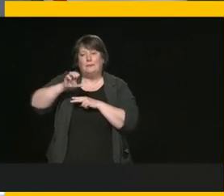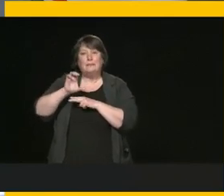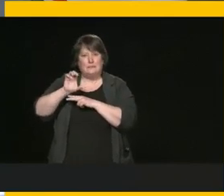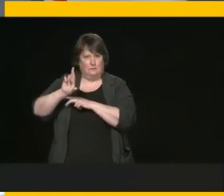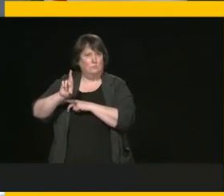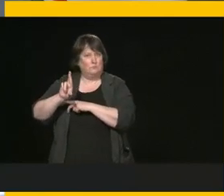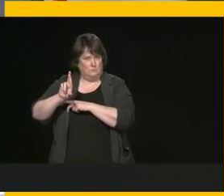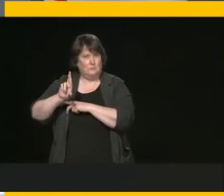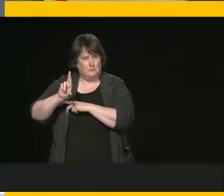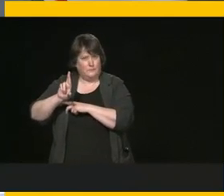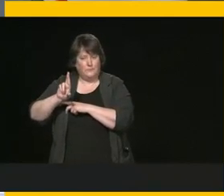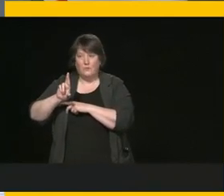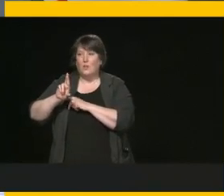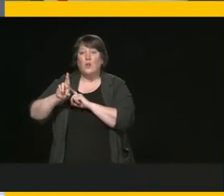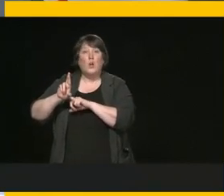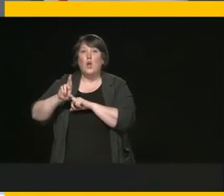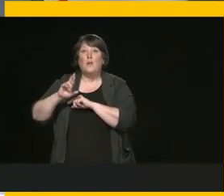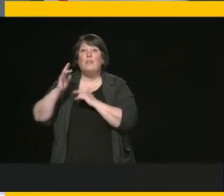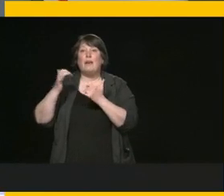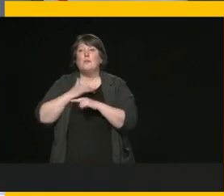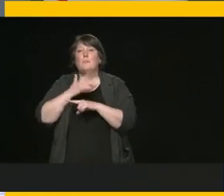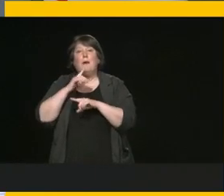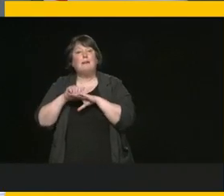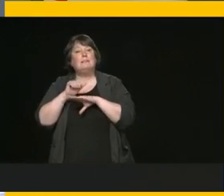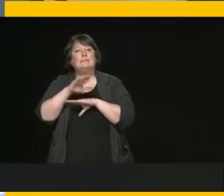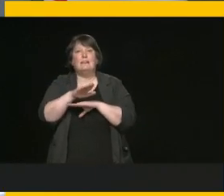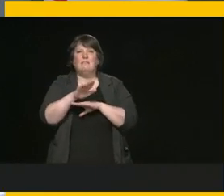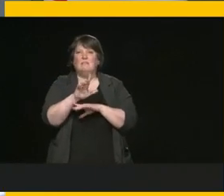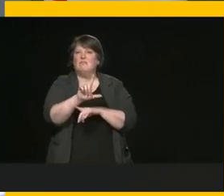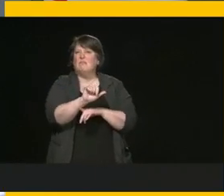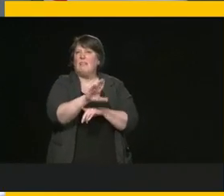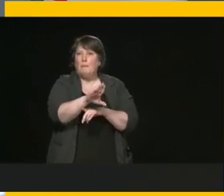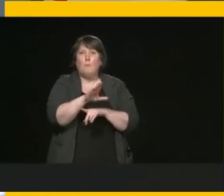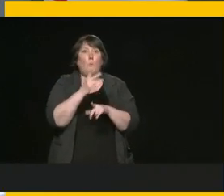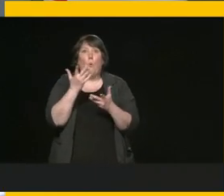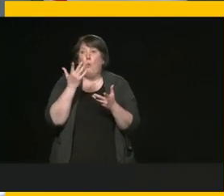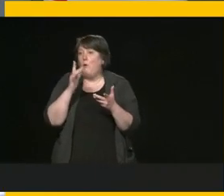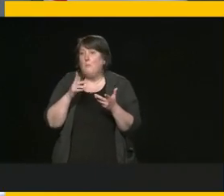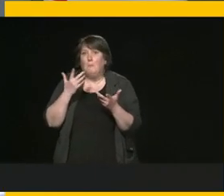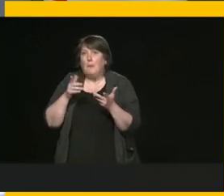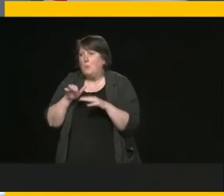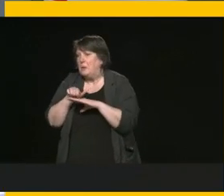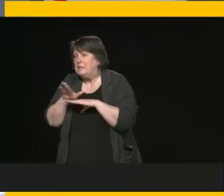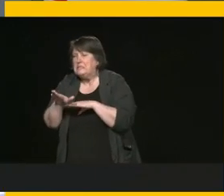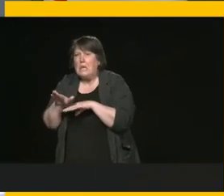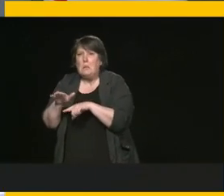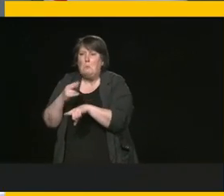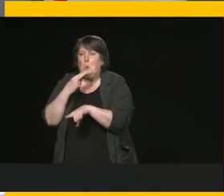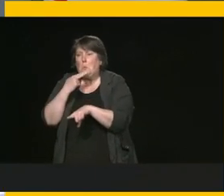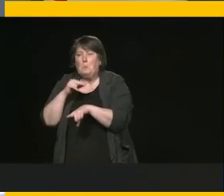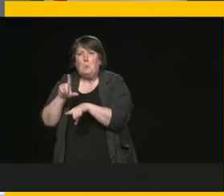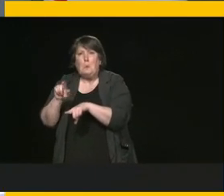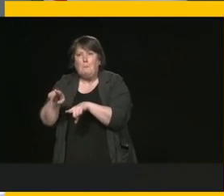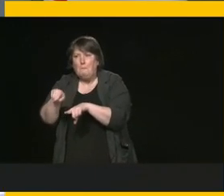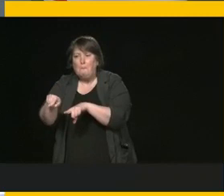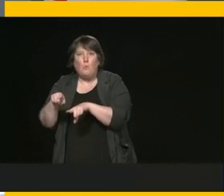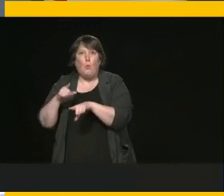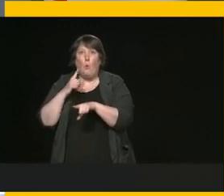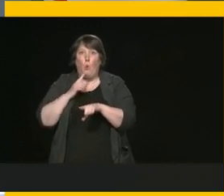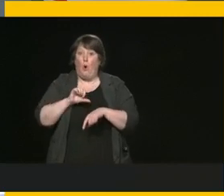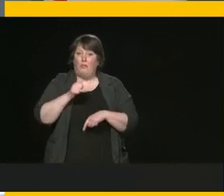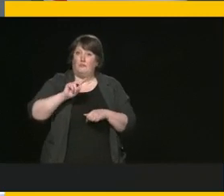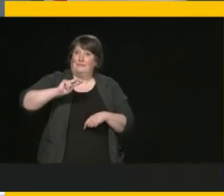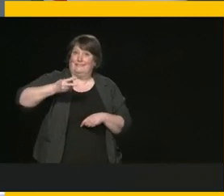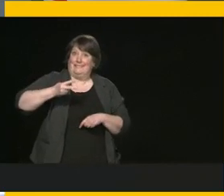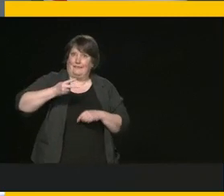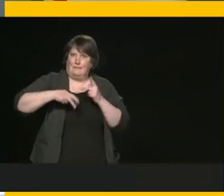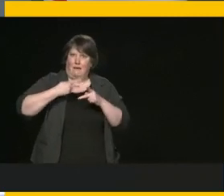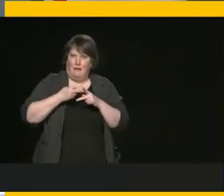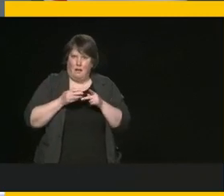SO THOSE ARE THE TESTS THAT